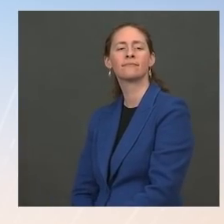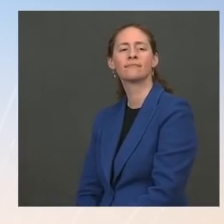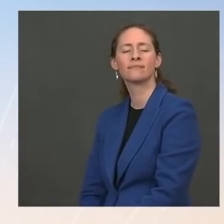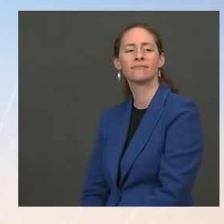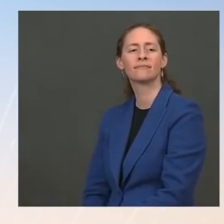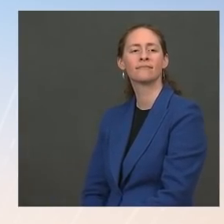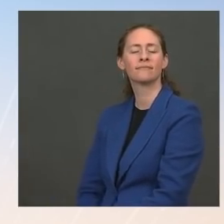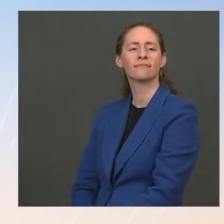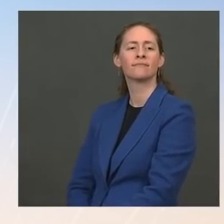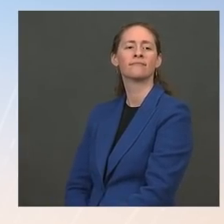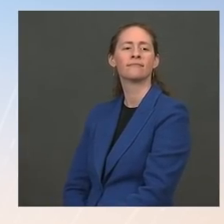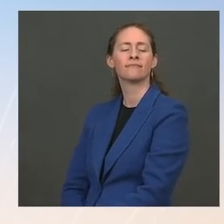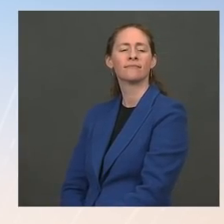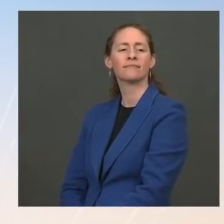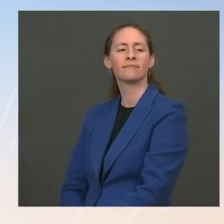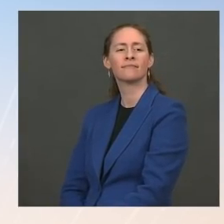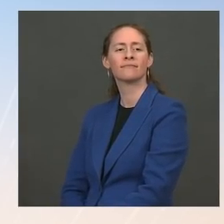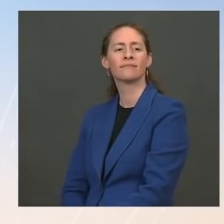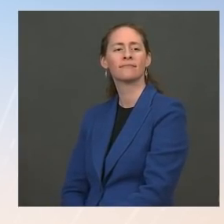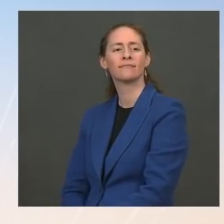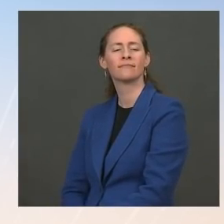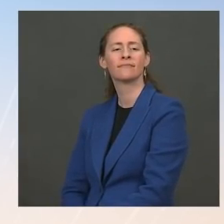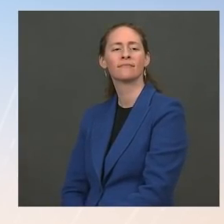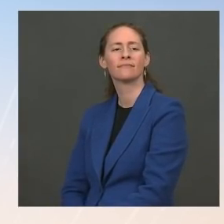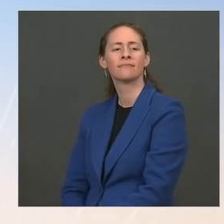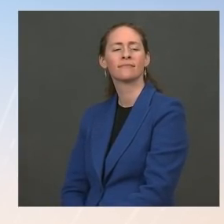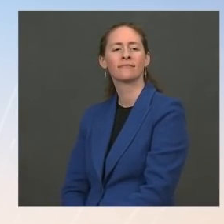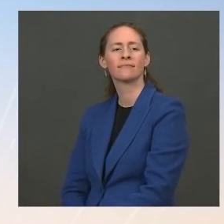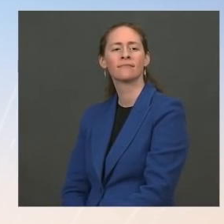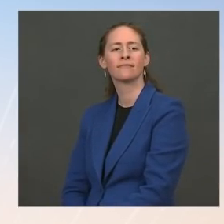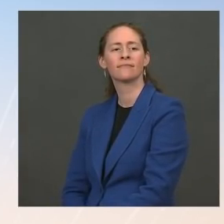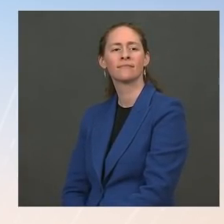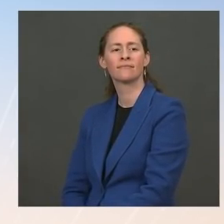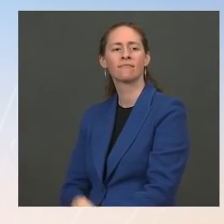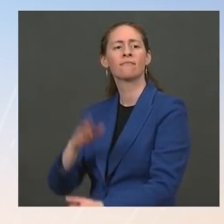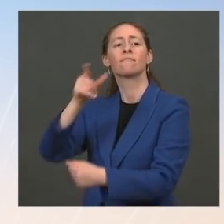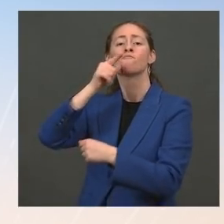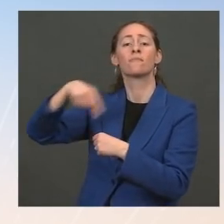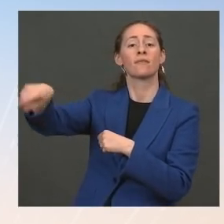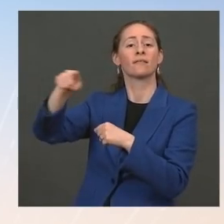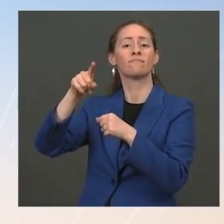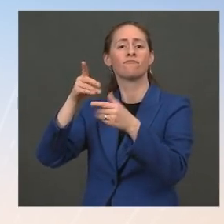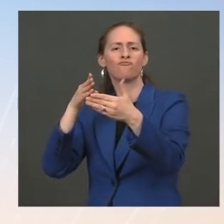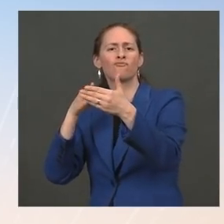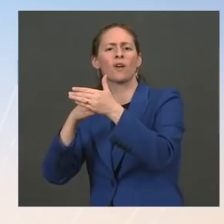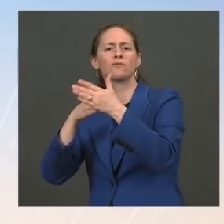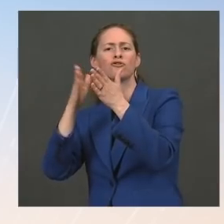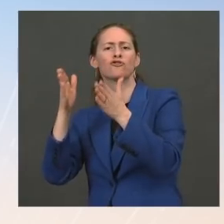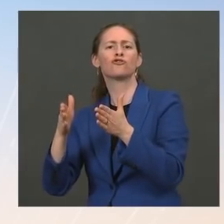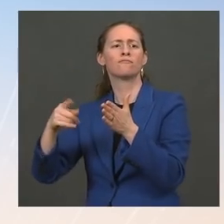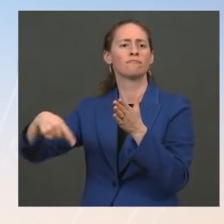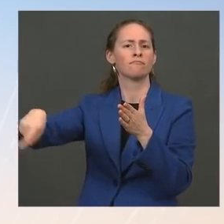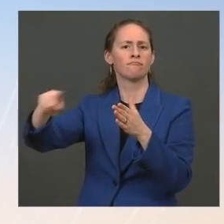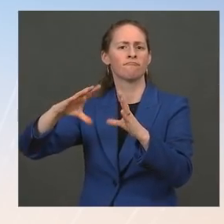it has been revealed by prosecutors that the assailiant [sic] -- the assailant swerved his truck side to side as part of an intentional act